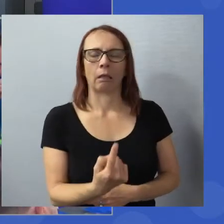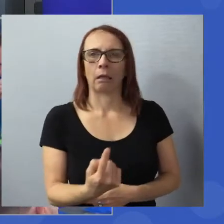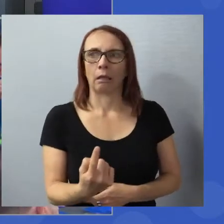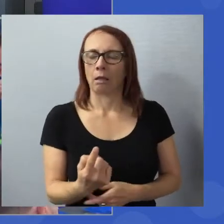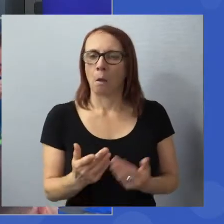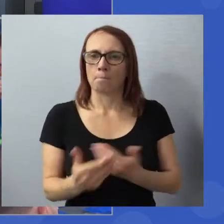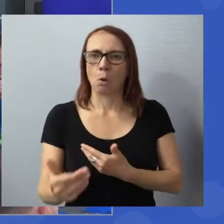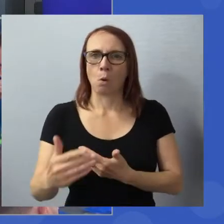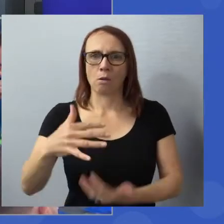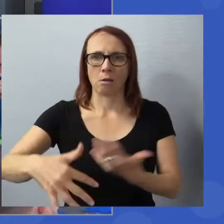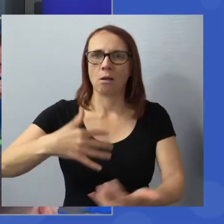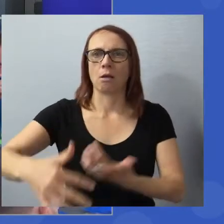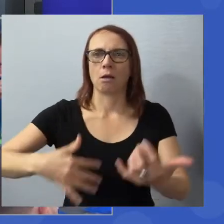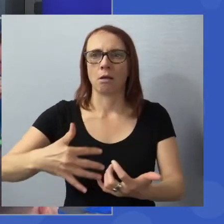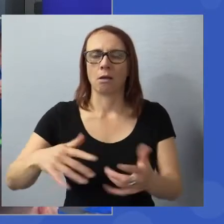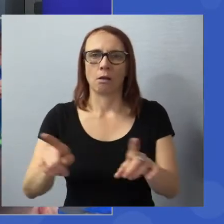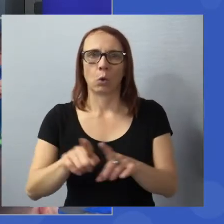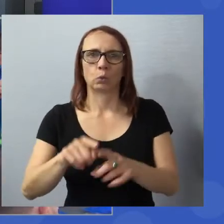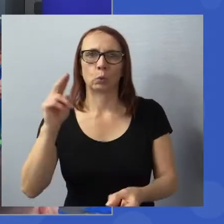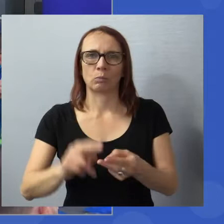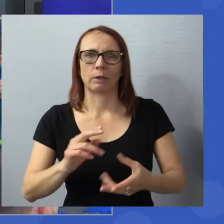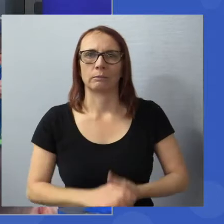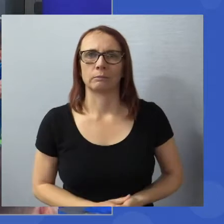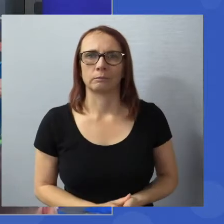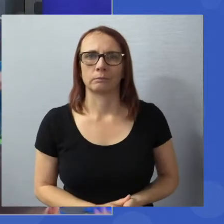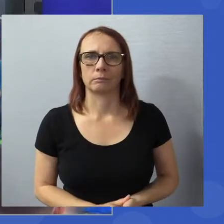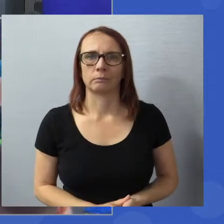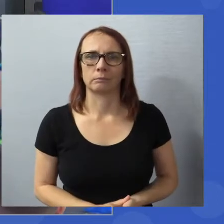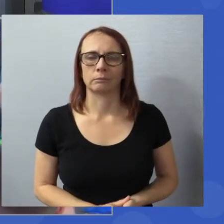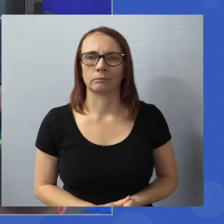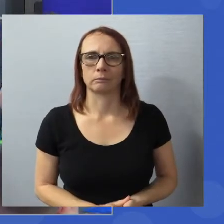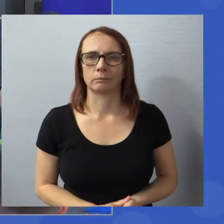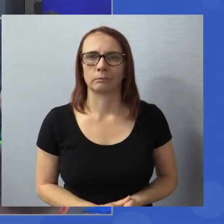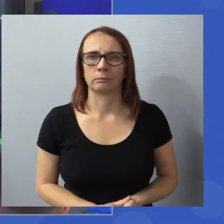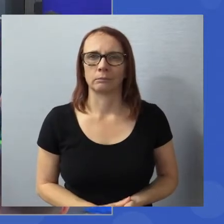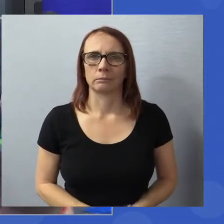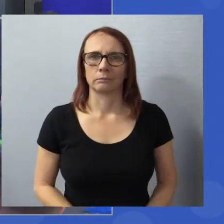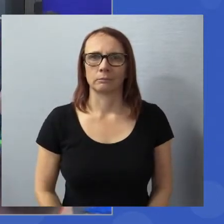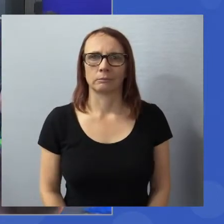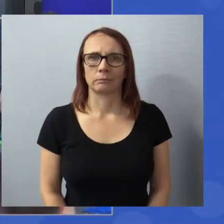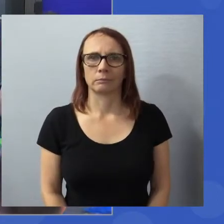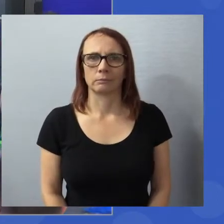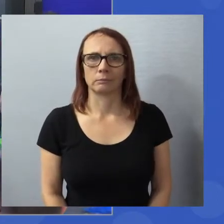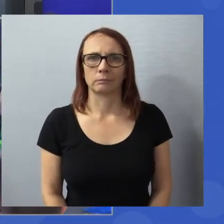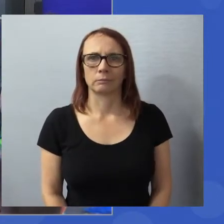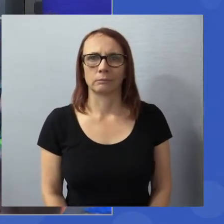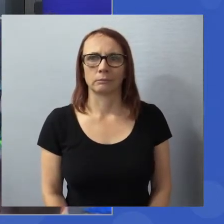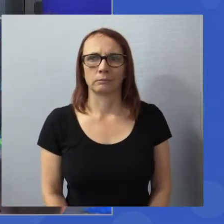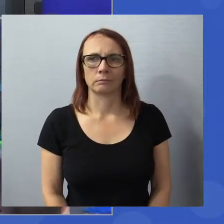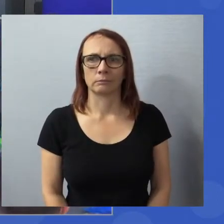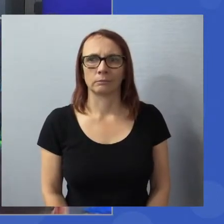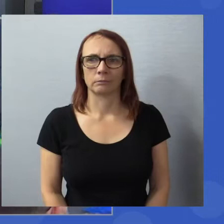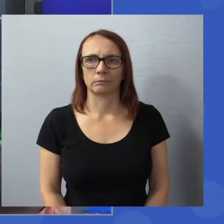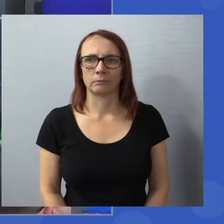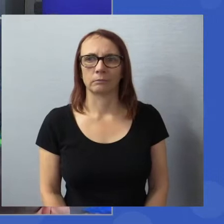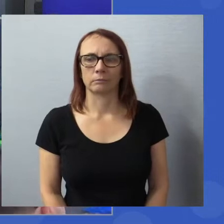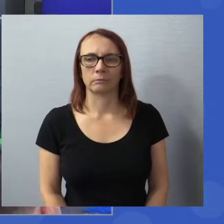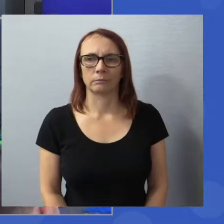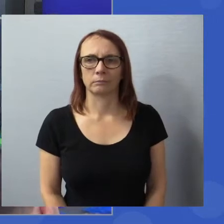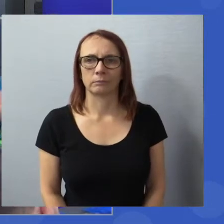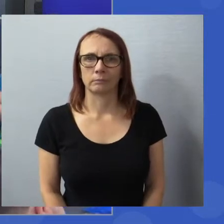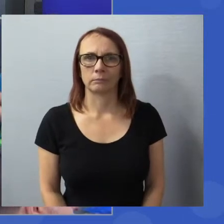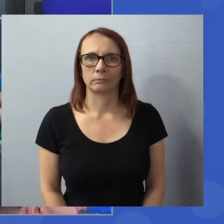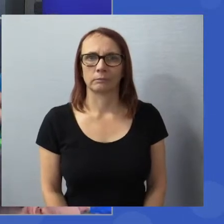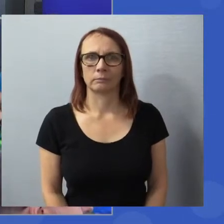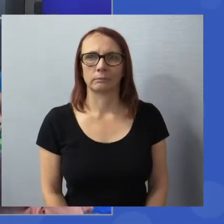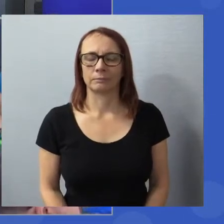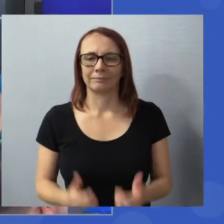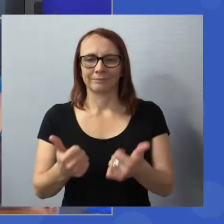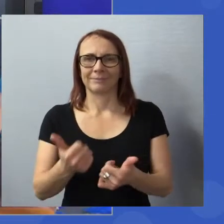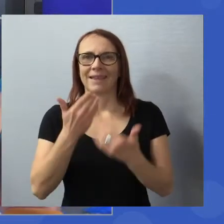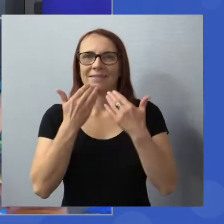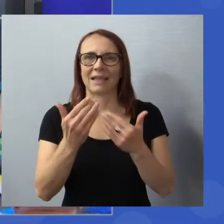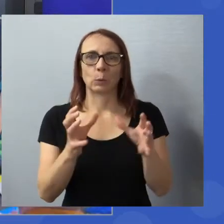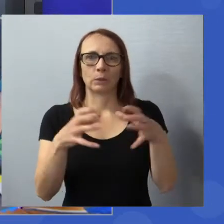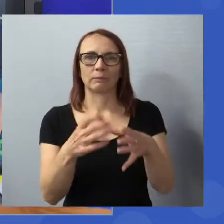more it would be cheaper to hassles